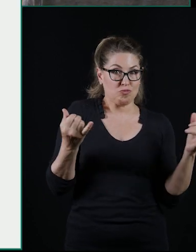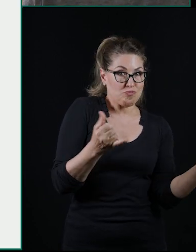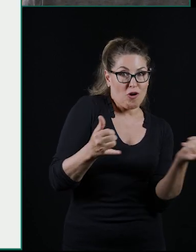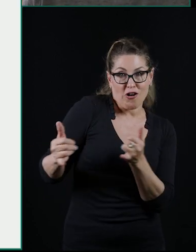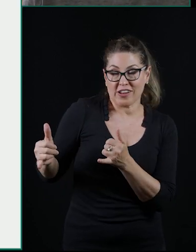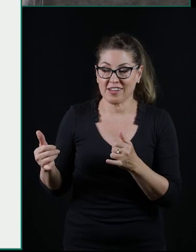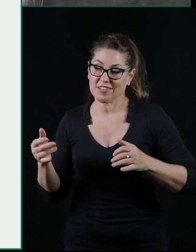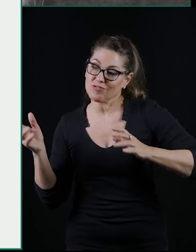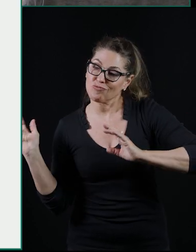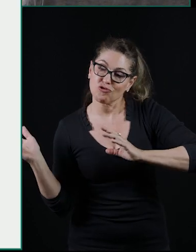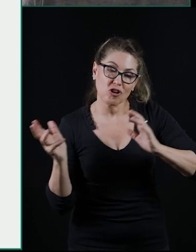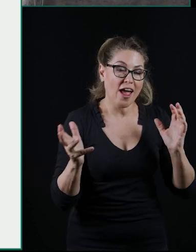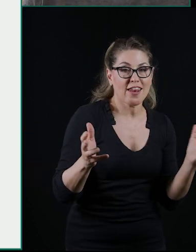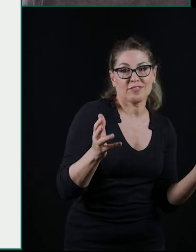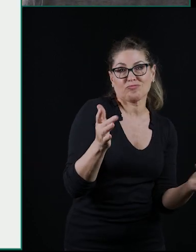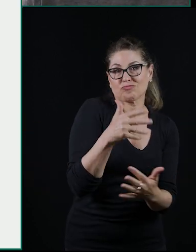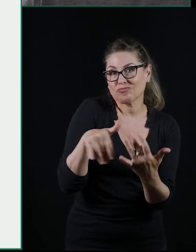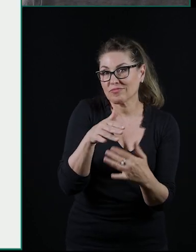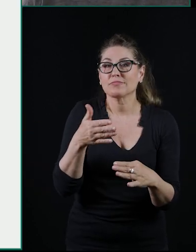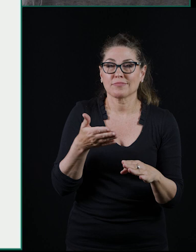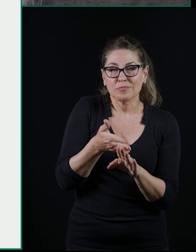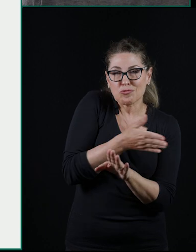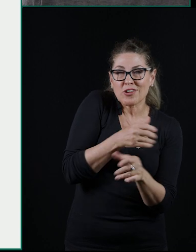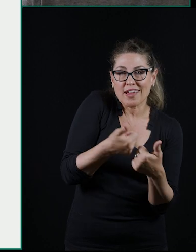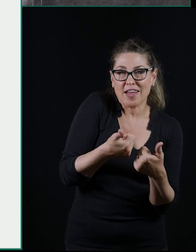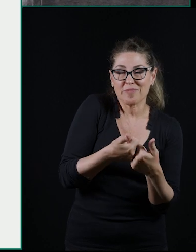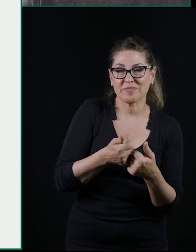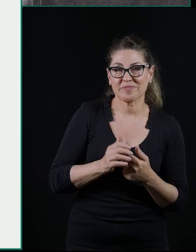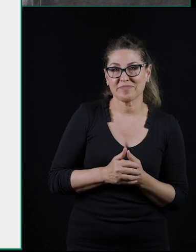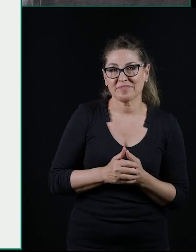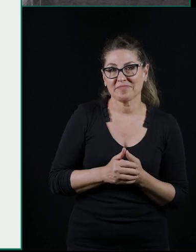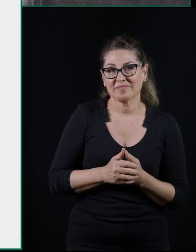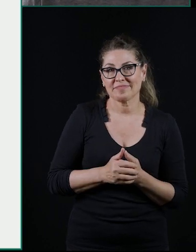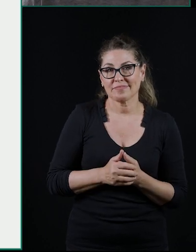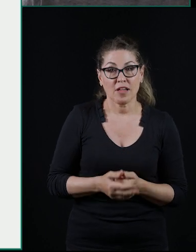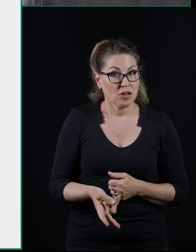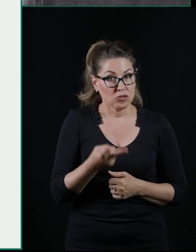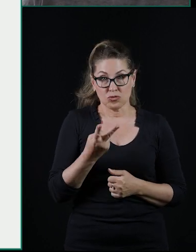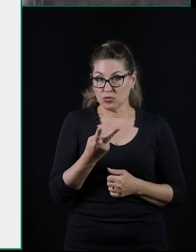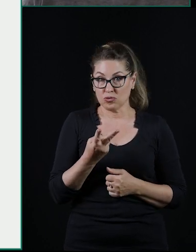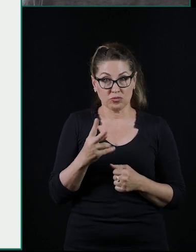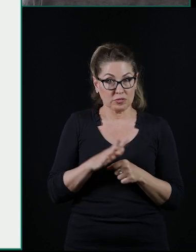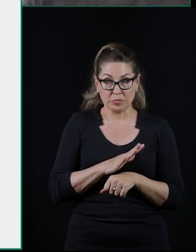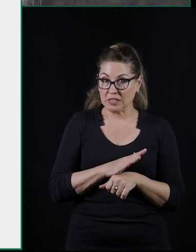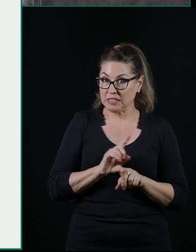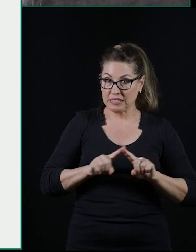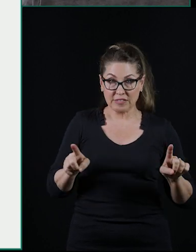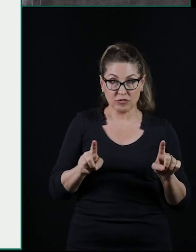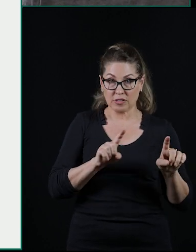among themselves pregame. They're are two completely different parties.